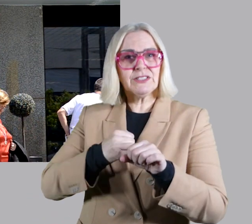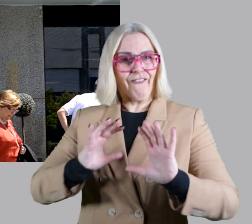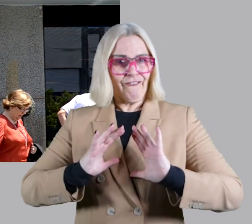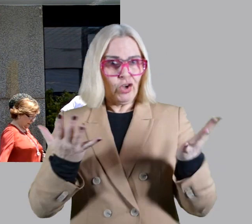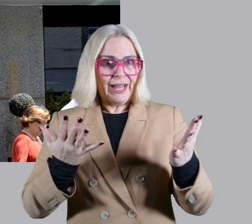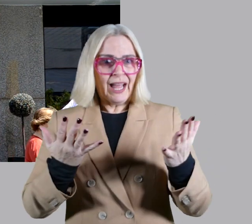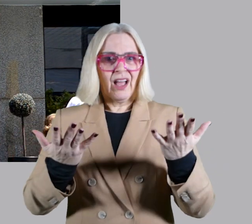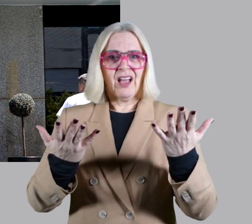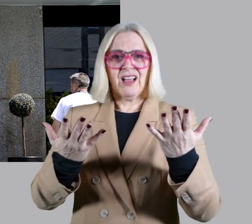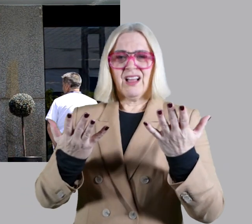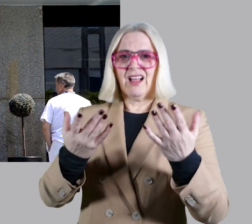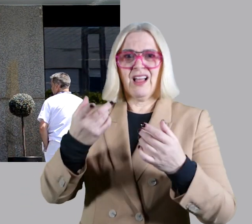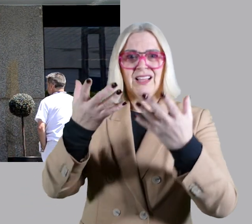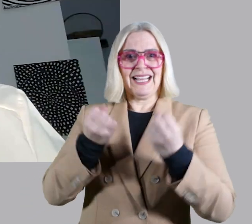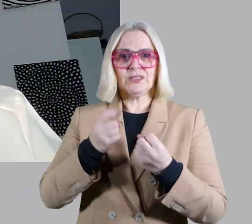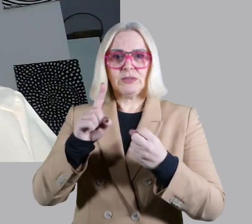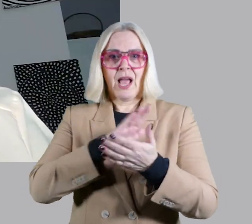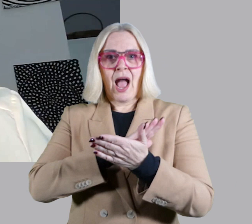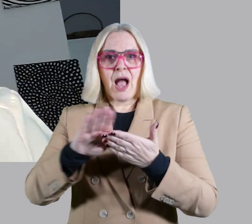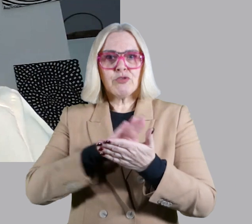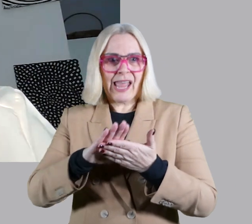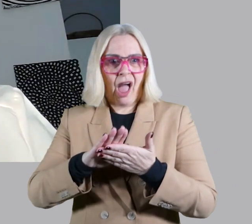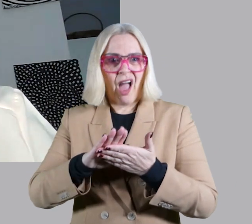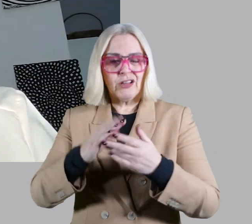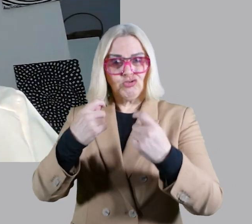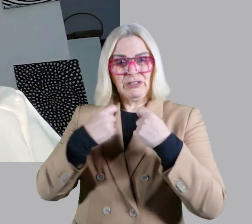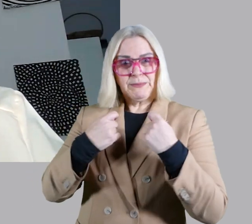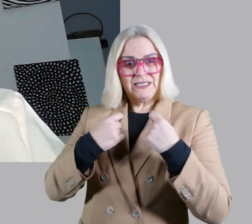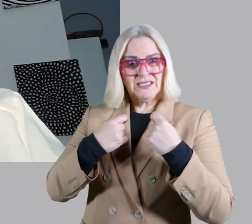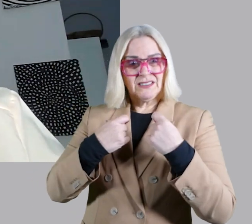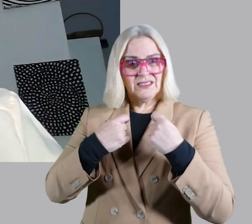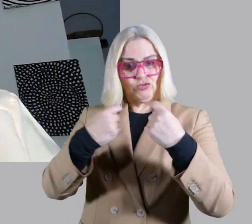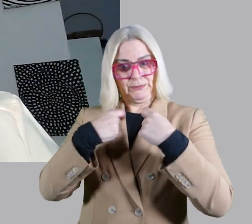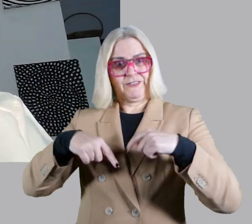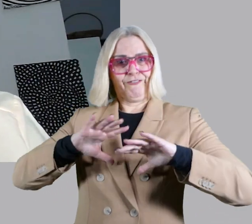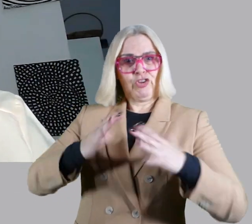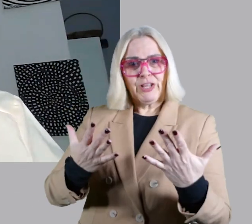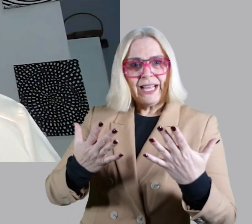They get their hydroxyurea for free. They have access to their pain meds at the hospital without even having